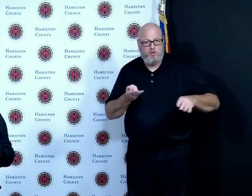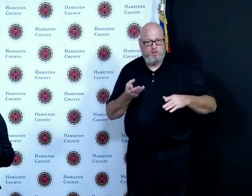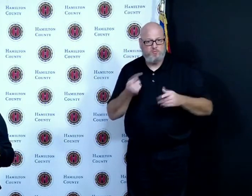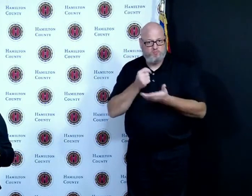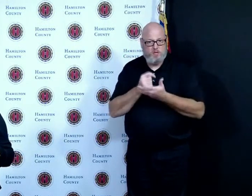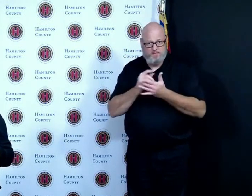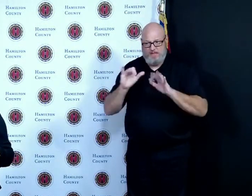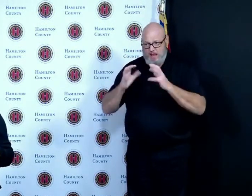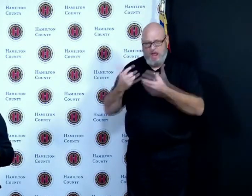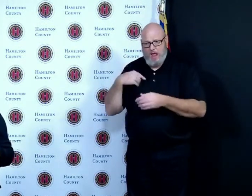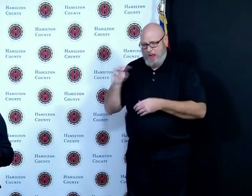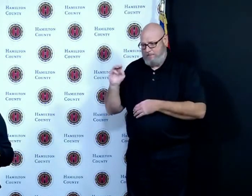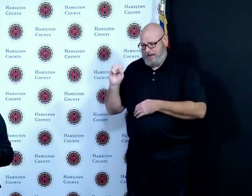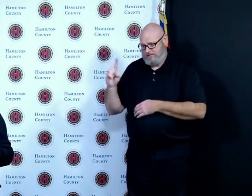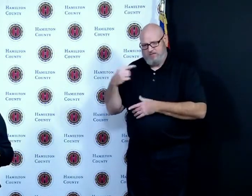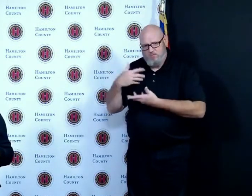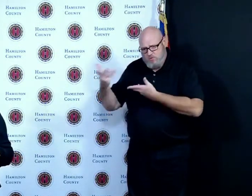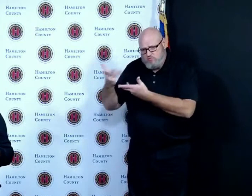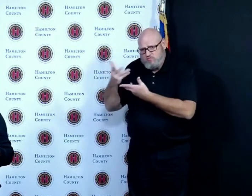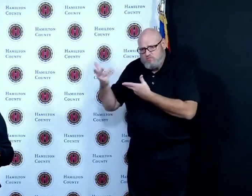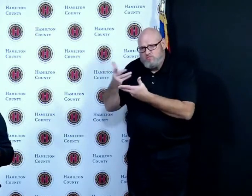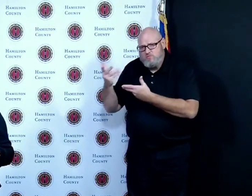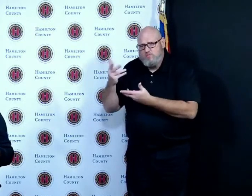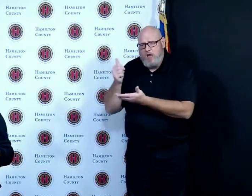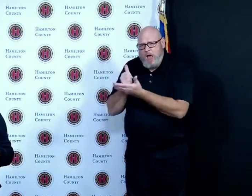to let you know that they've been helped we've been able to help someone help them with their